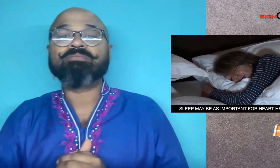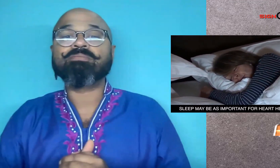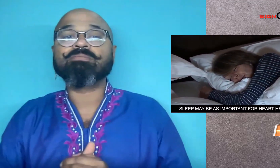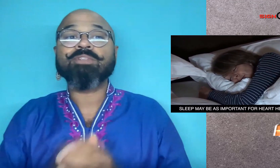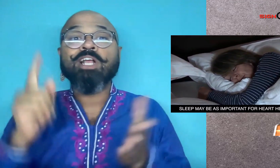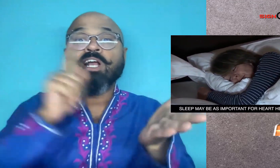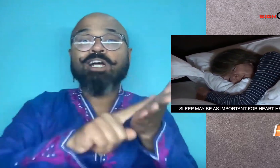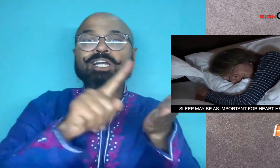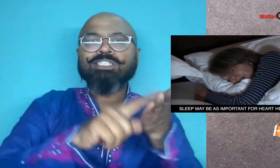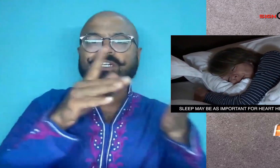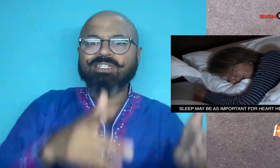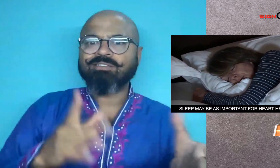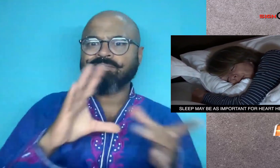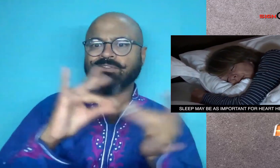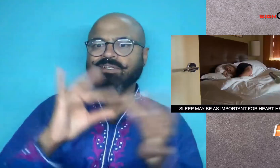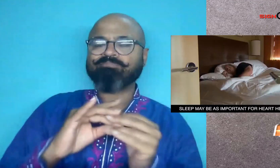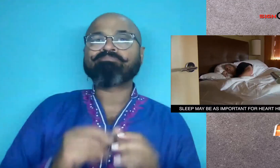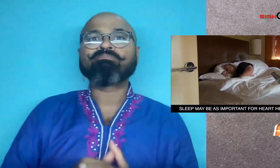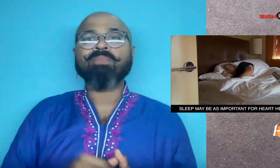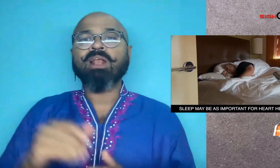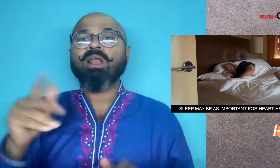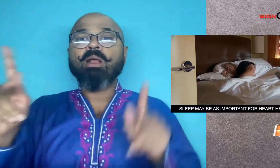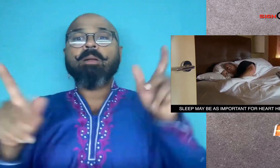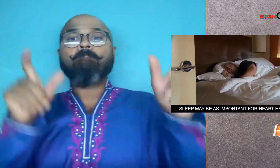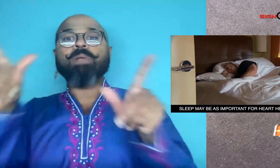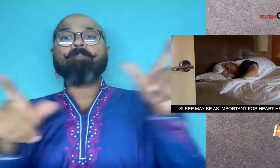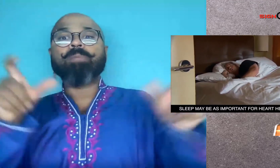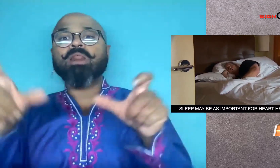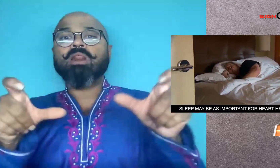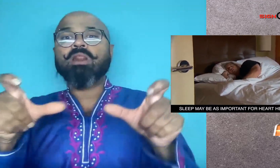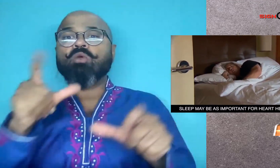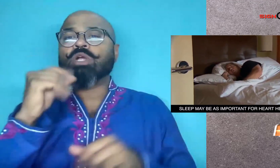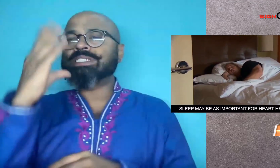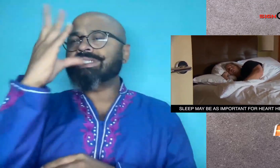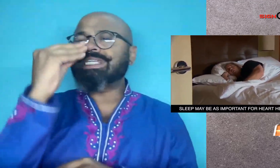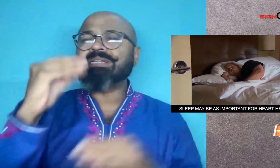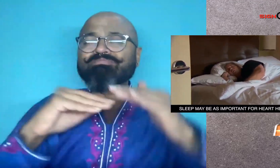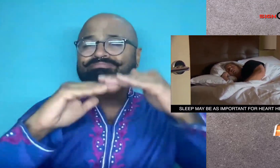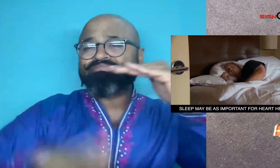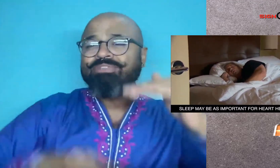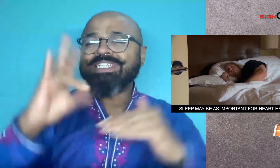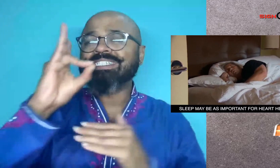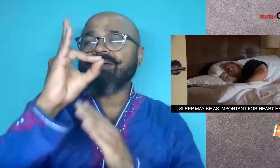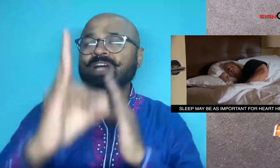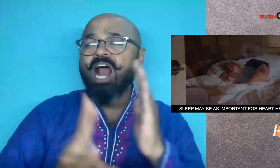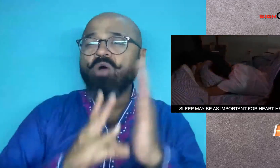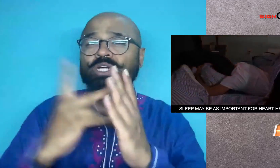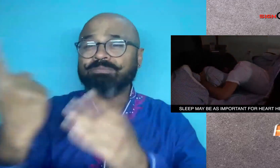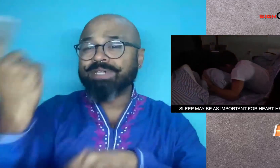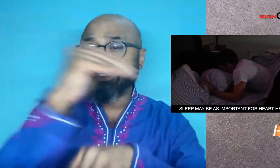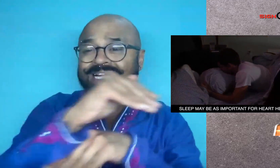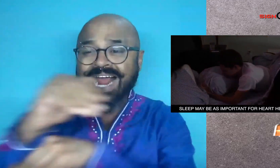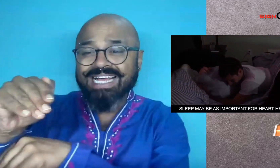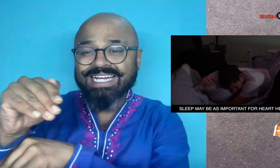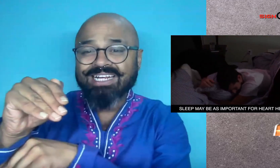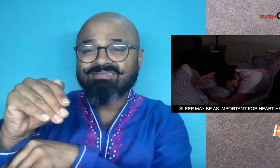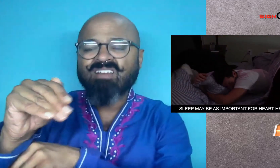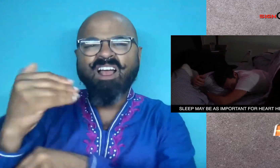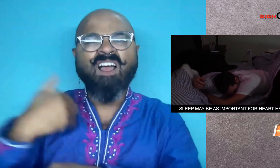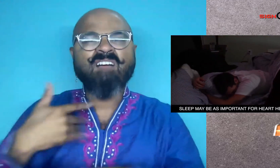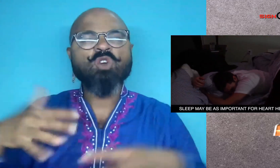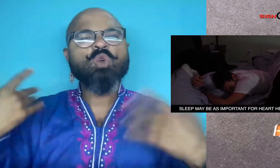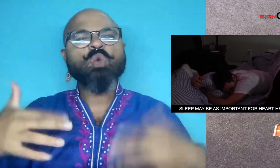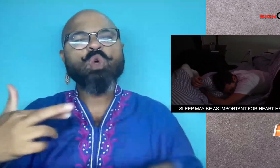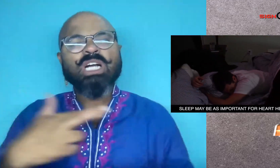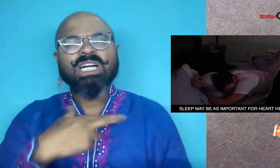data from 2-thousand participants who were middle-aged or older Researchers say people